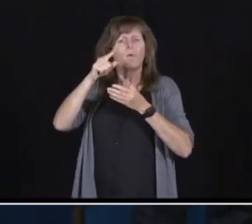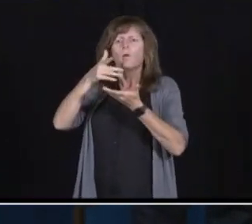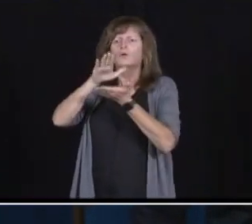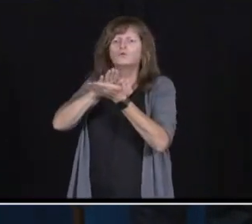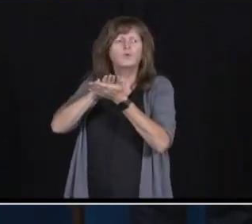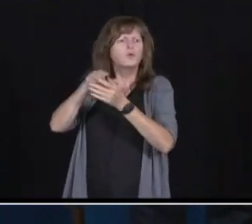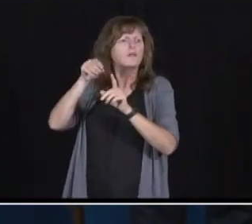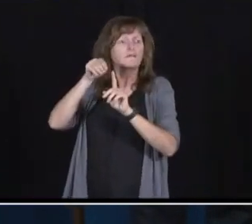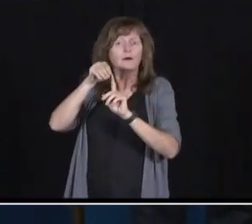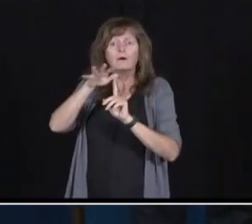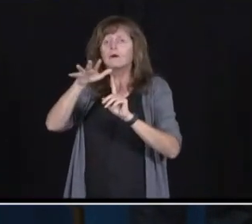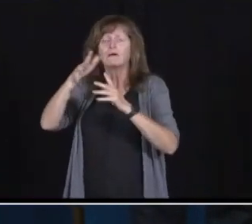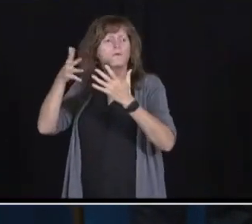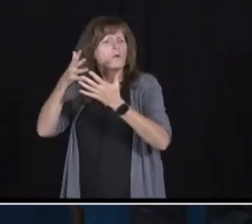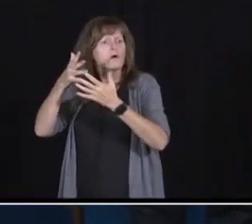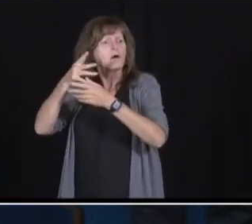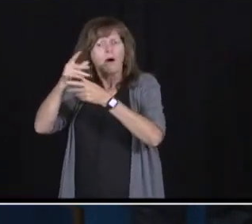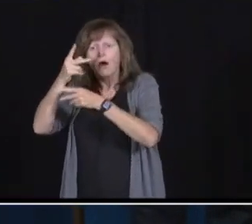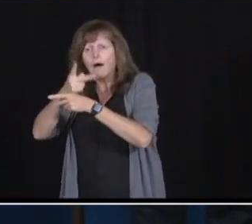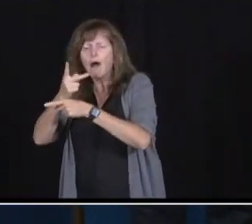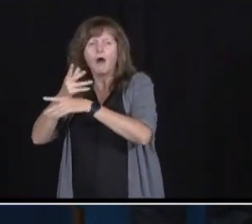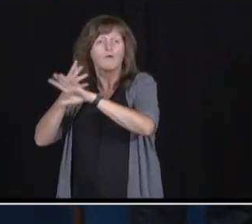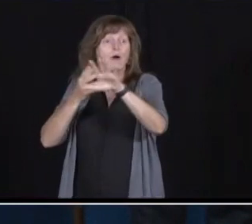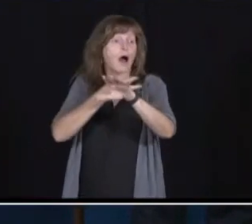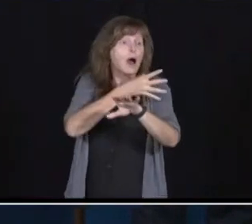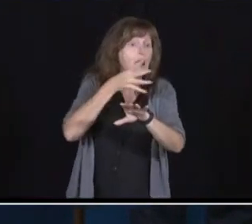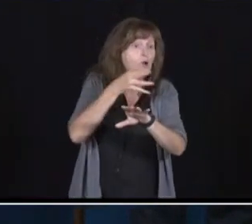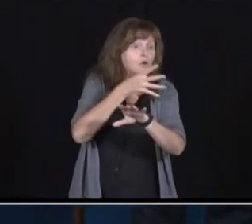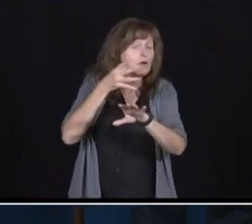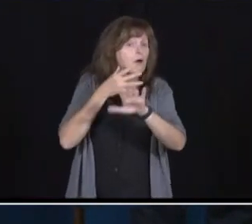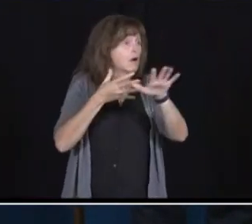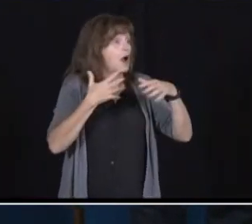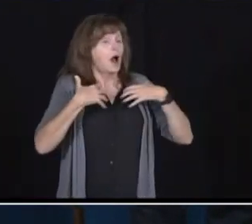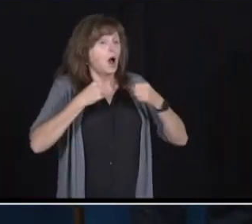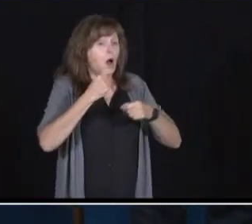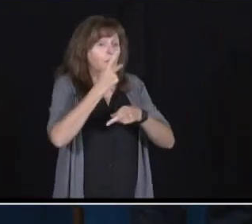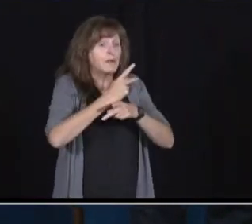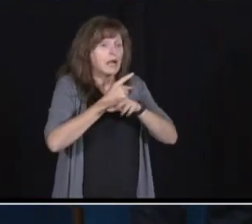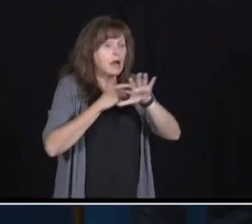management in schools, childcare, agriculture and healthcare including long-term care. We are not taking any chances.